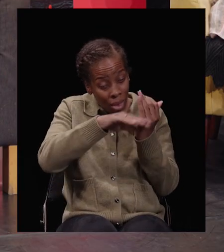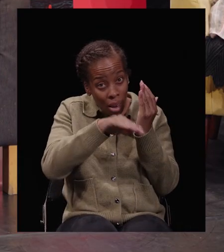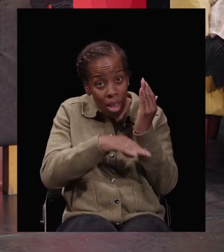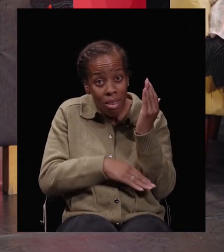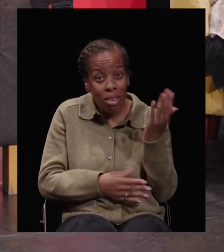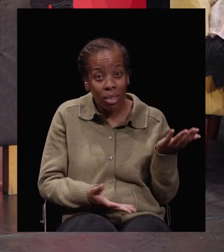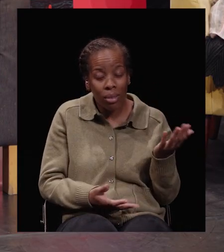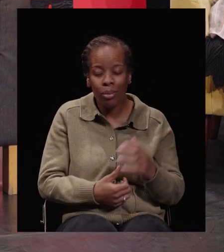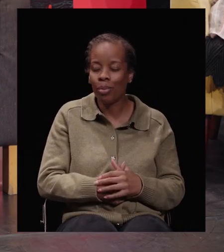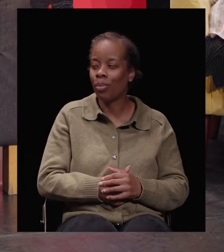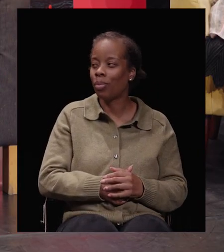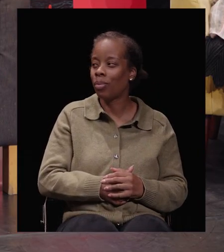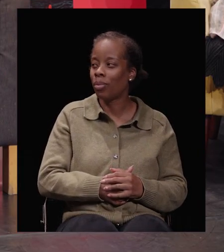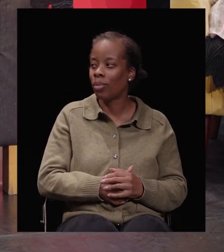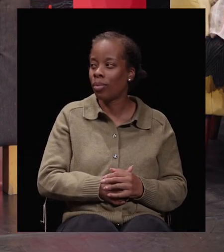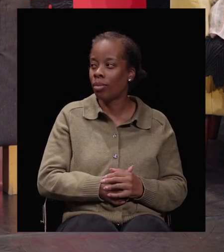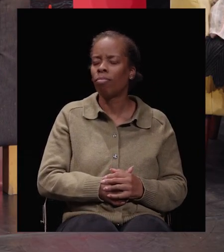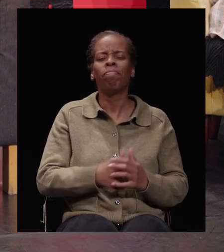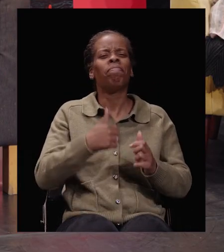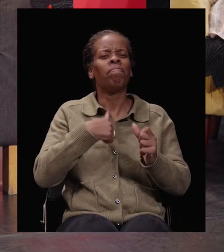And I guess what I'm getting at is that